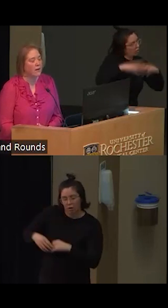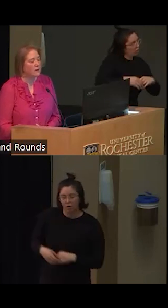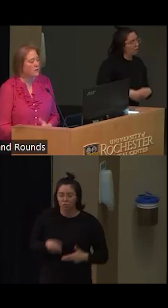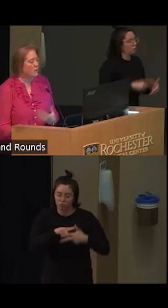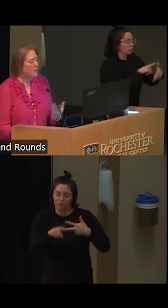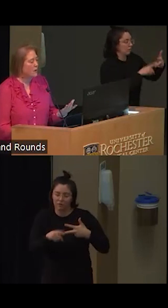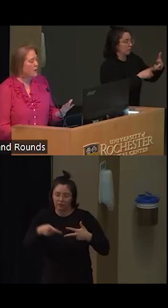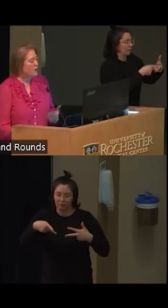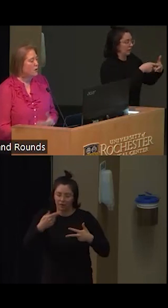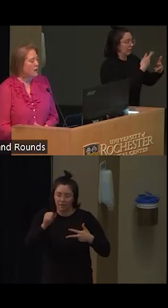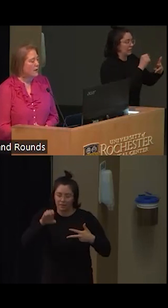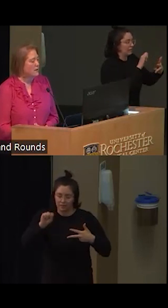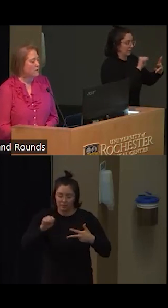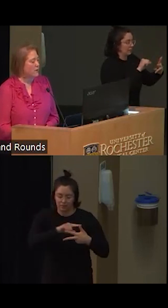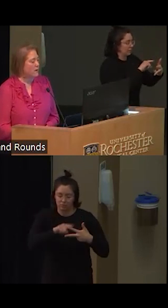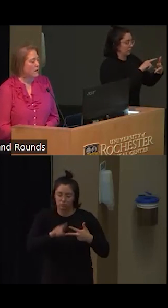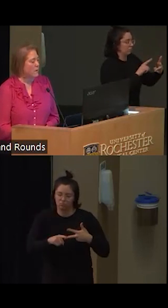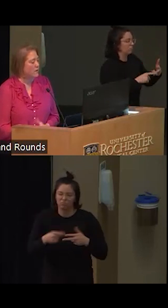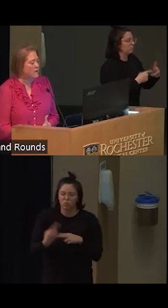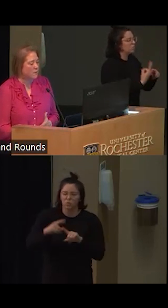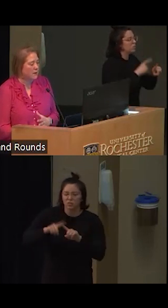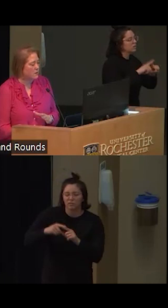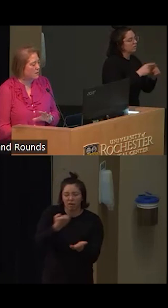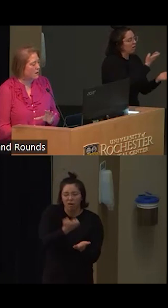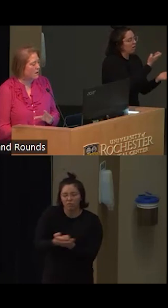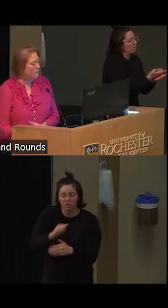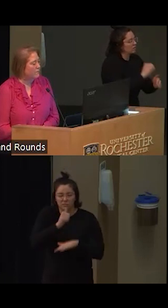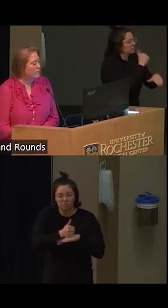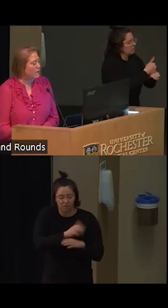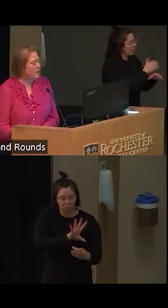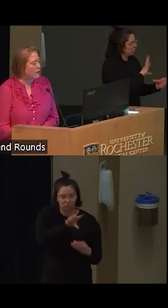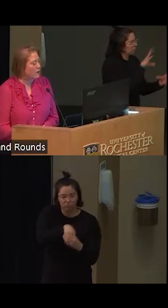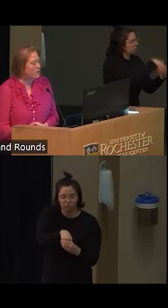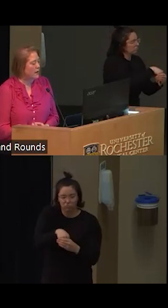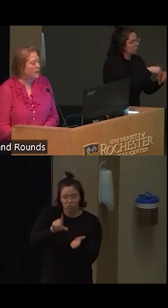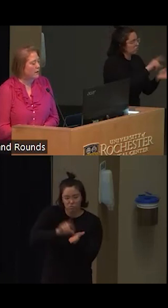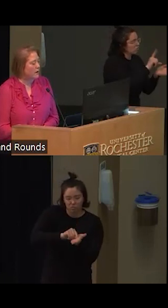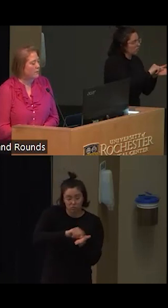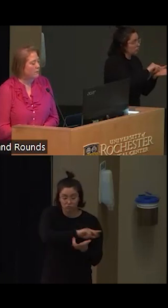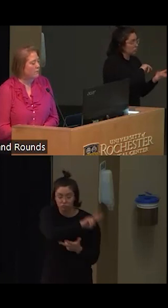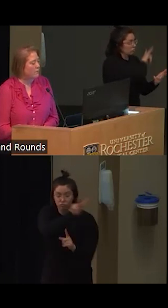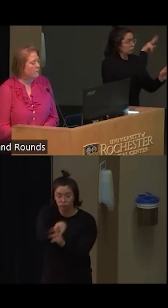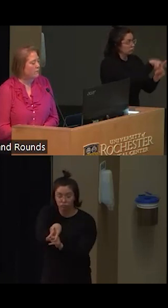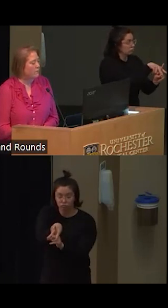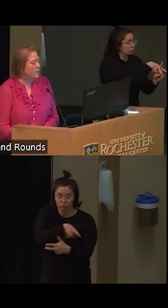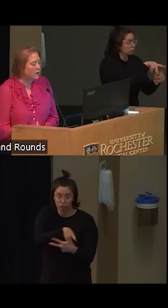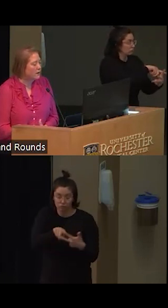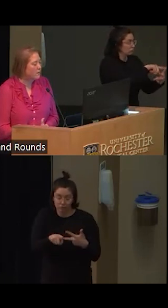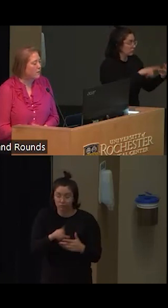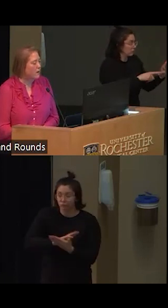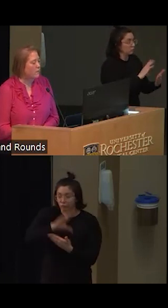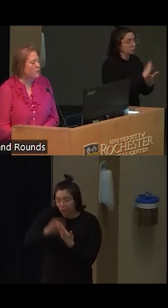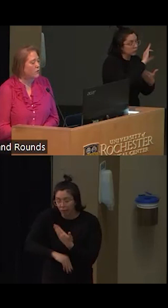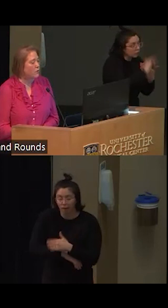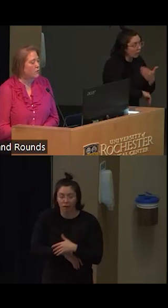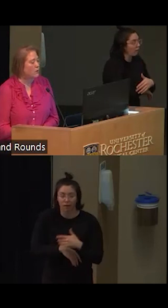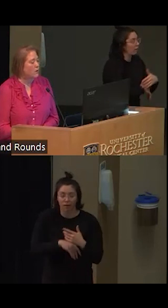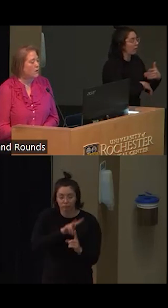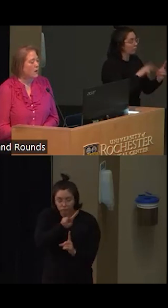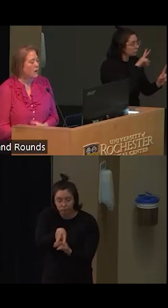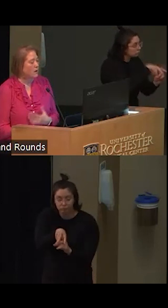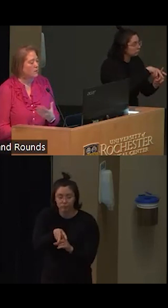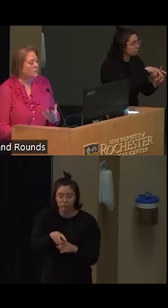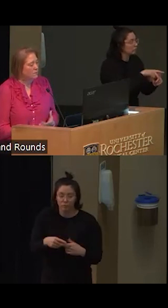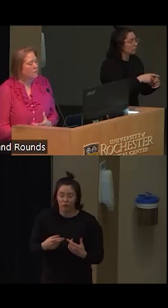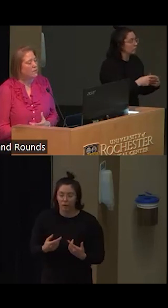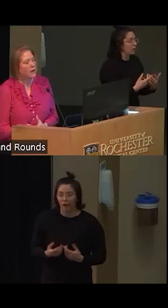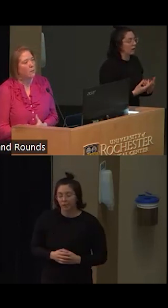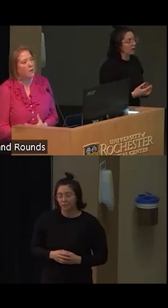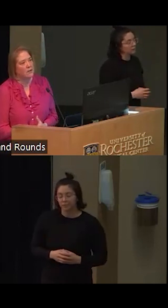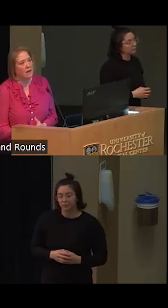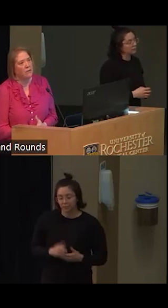phases so we utilized different evidence-based articles and um curriculum to uh help our staff